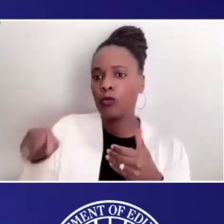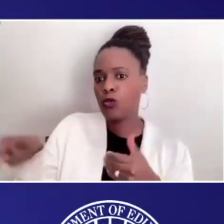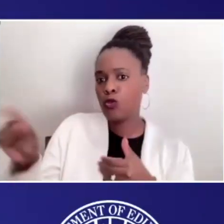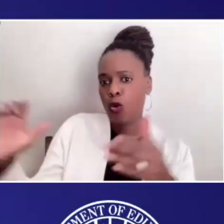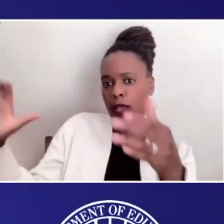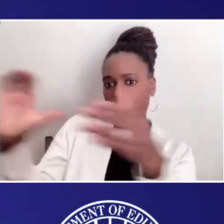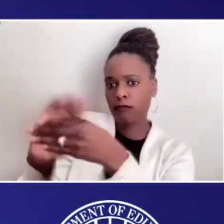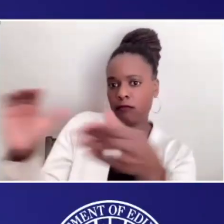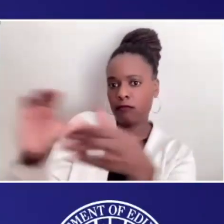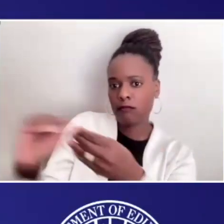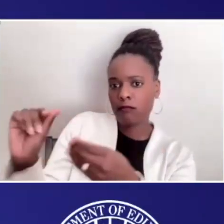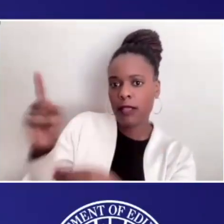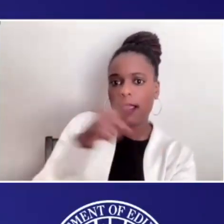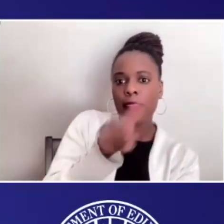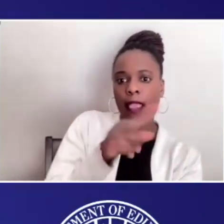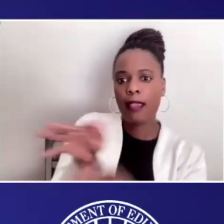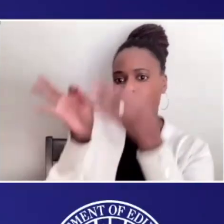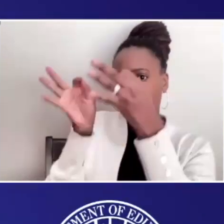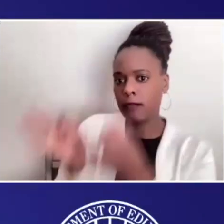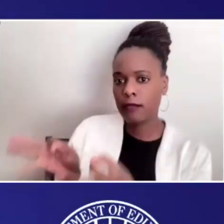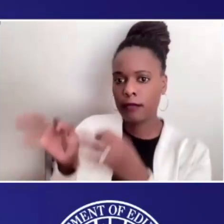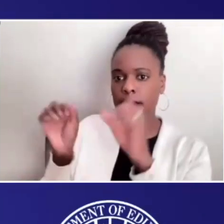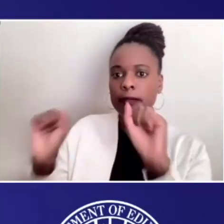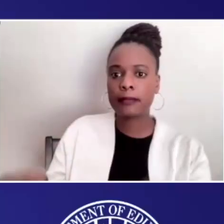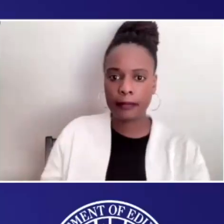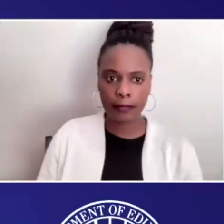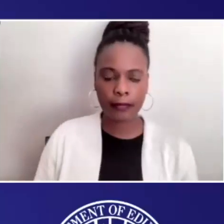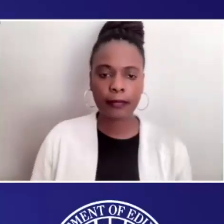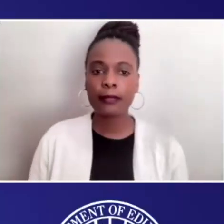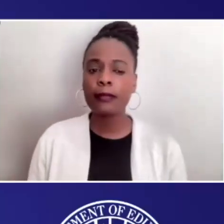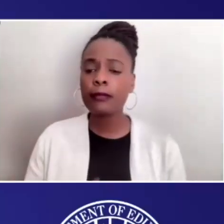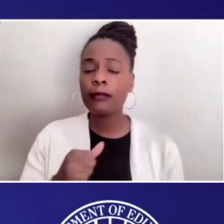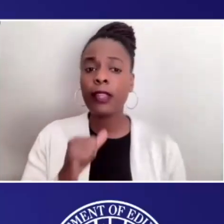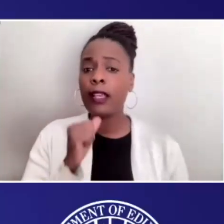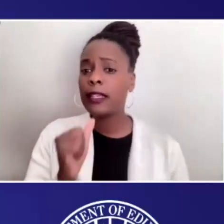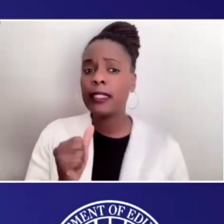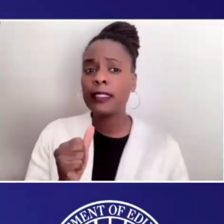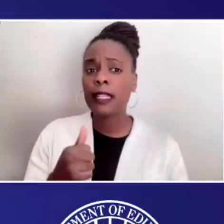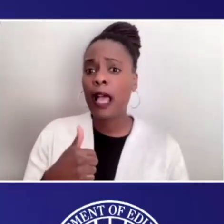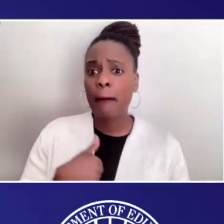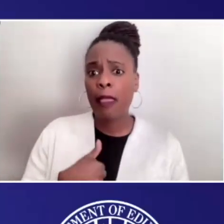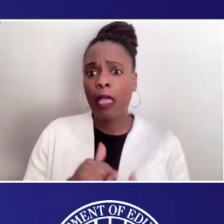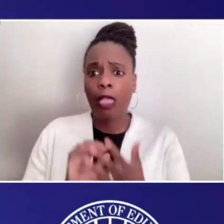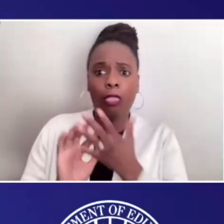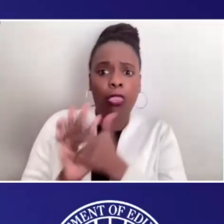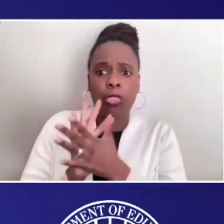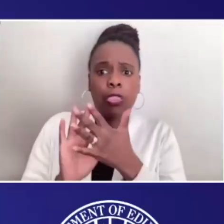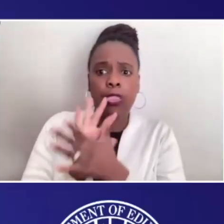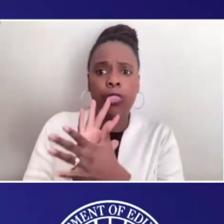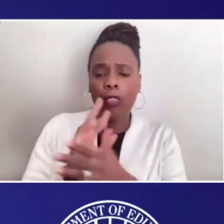decisions. So it's not that I'm being purposely evasive, it's I can't answer